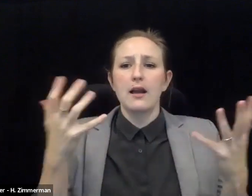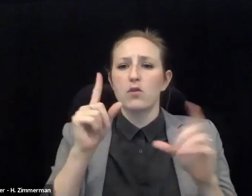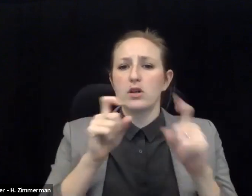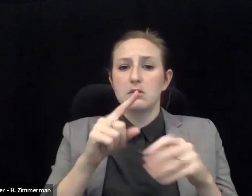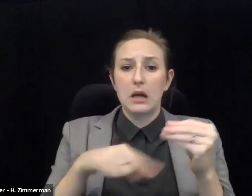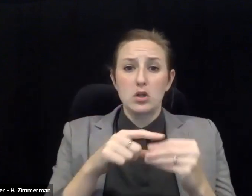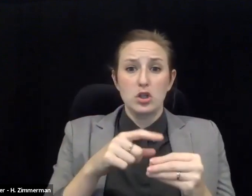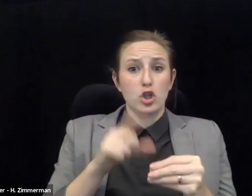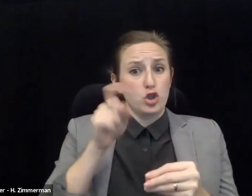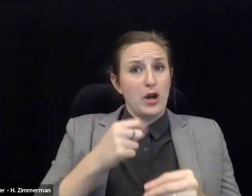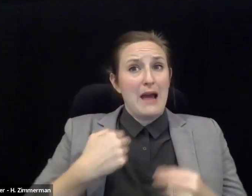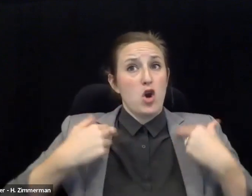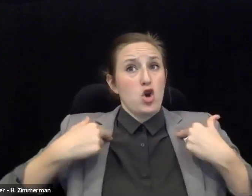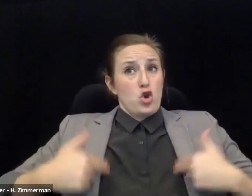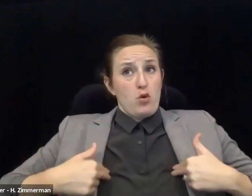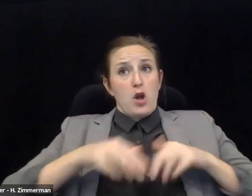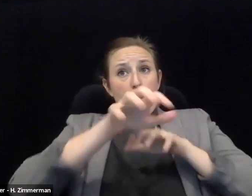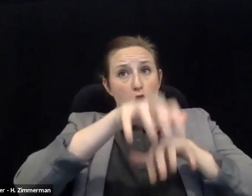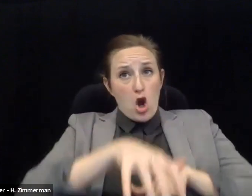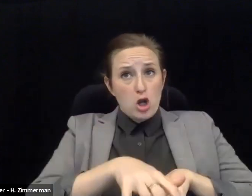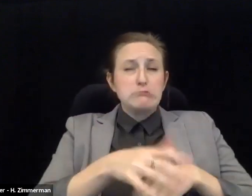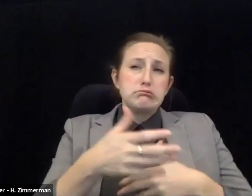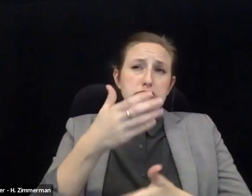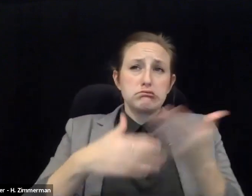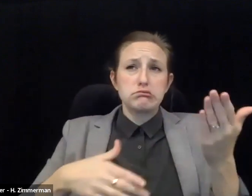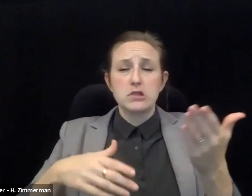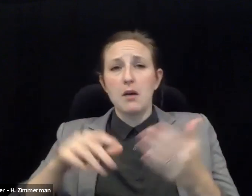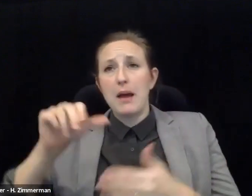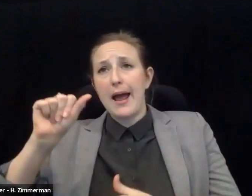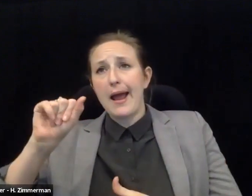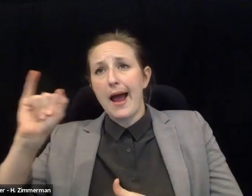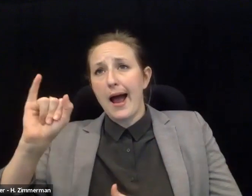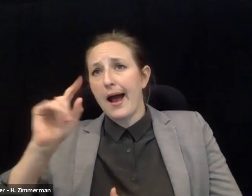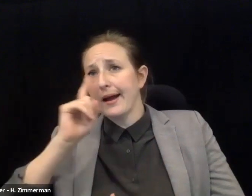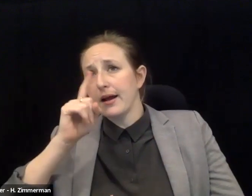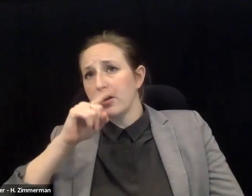human. There are some services out there that are that use sort of speech transcription